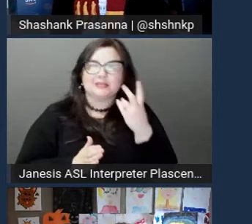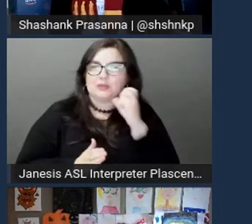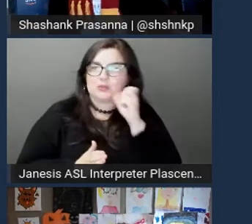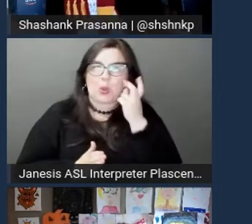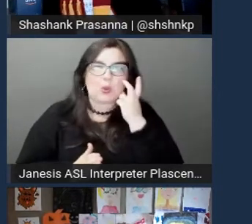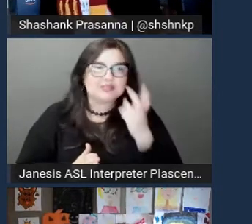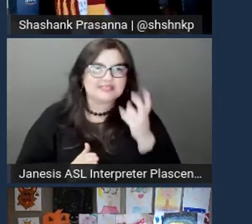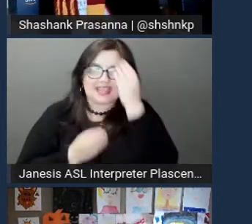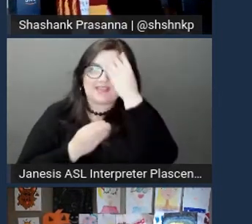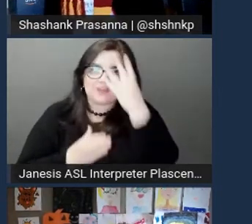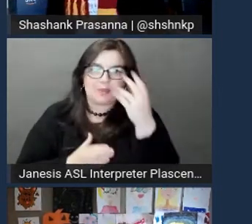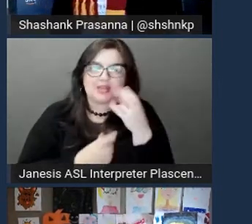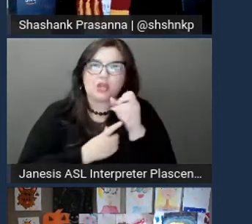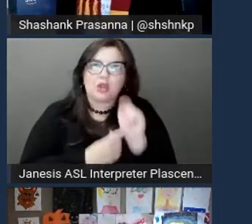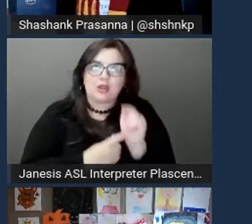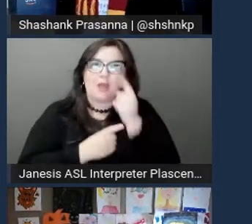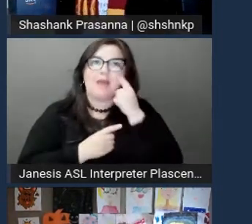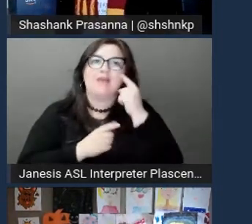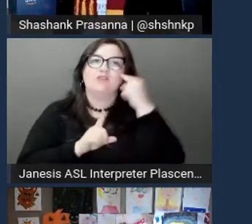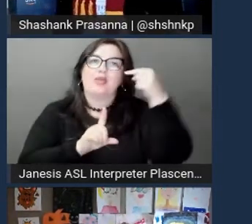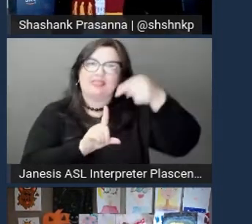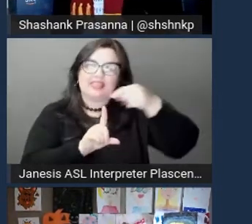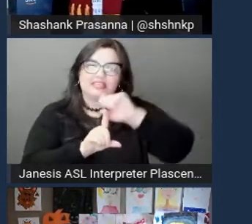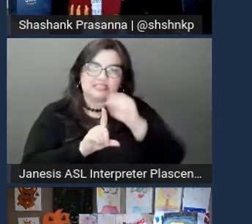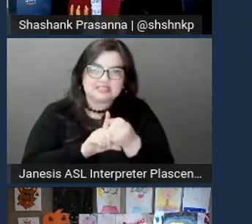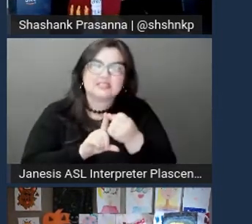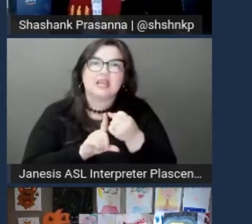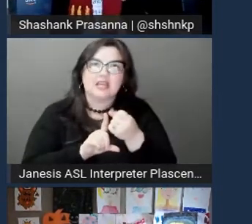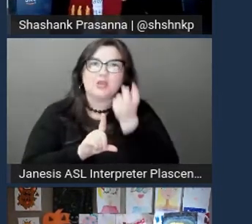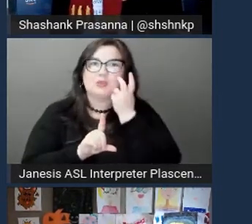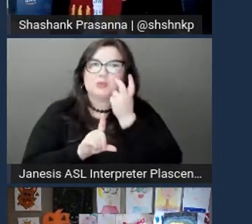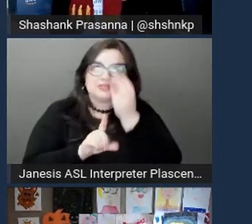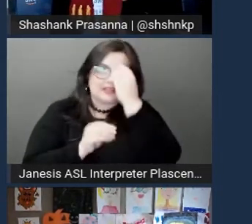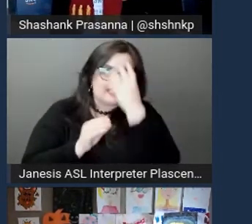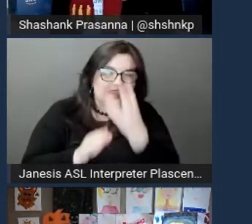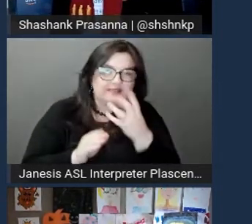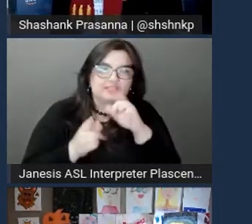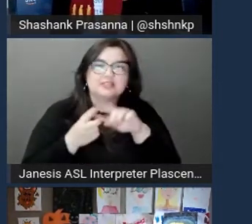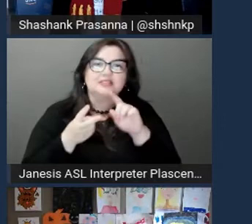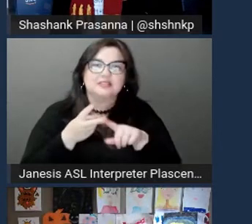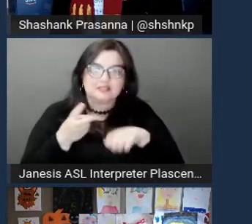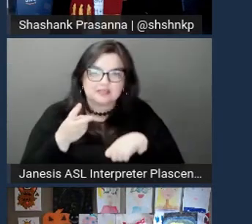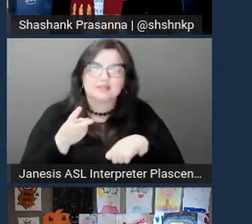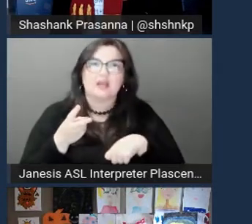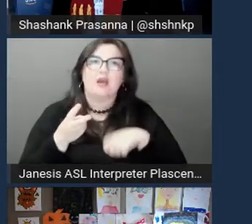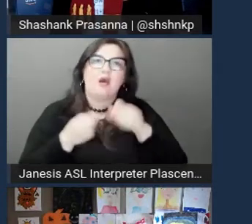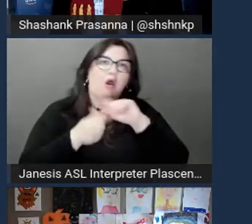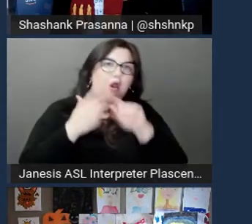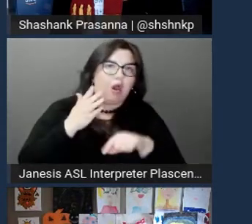But in this case, the EC2 information as well as all other resources that are required are all on the account.